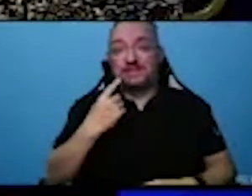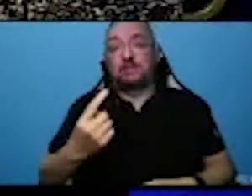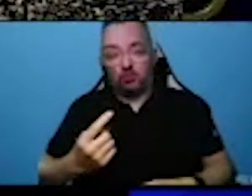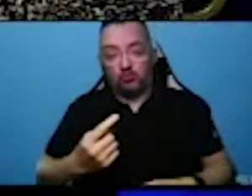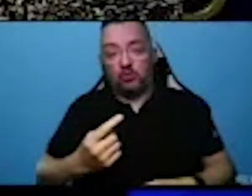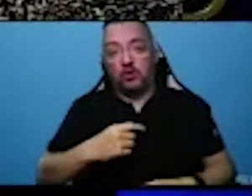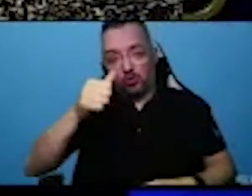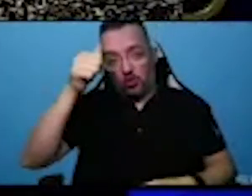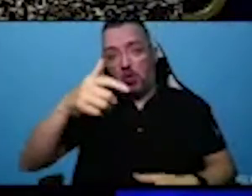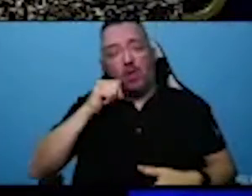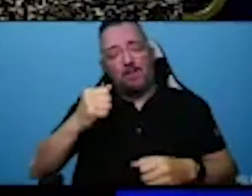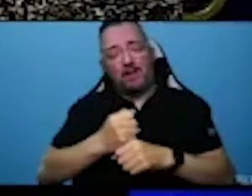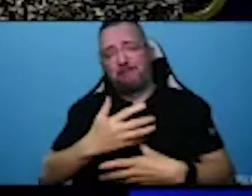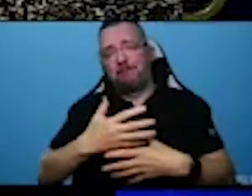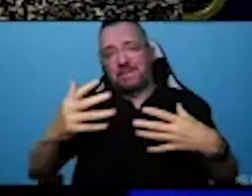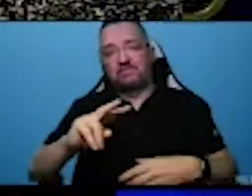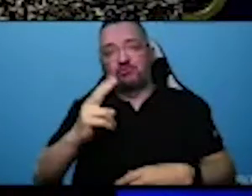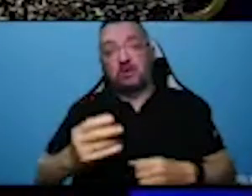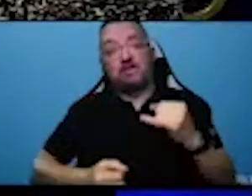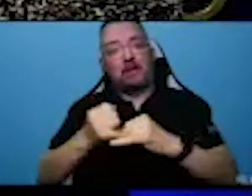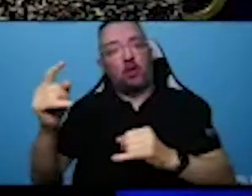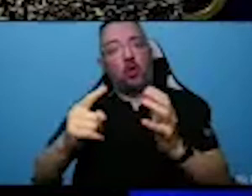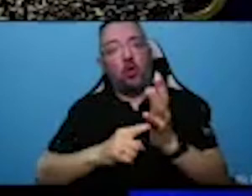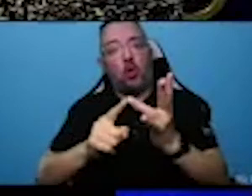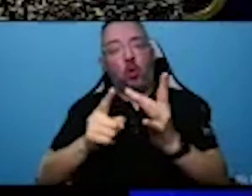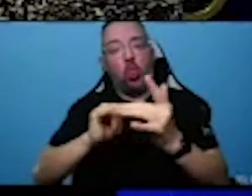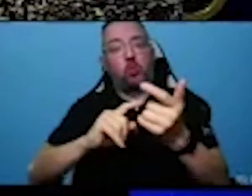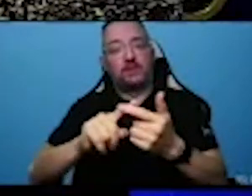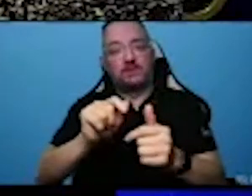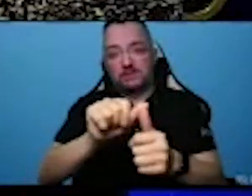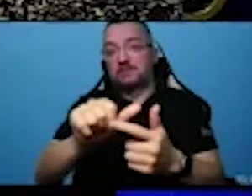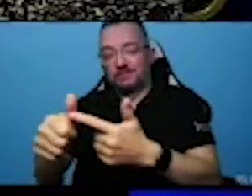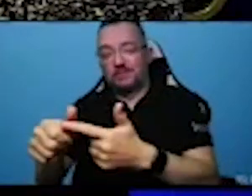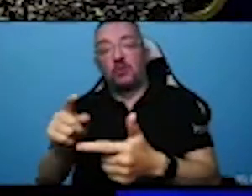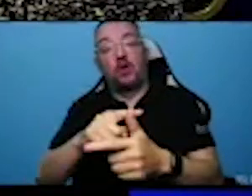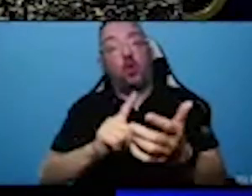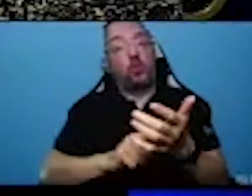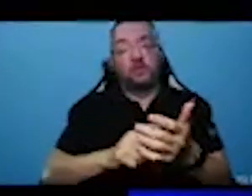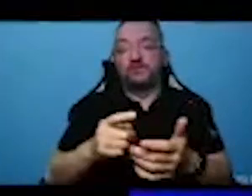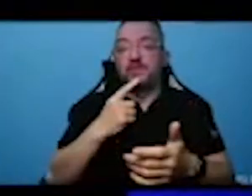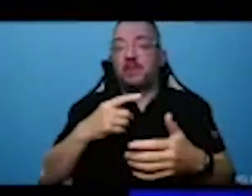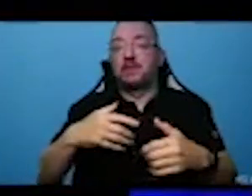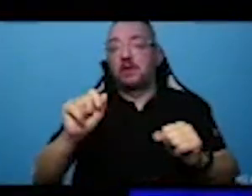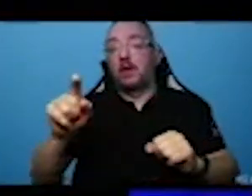And finally Louise and Talat, one after the other again. I would say that policymakers need to start recognising tackling poverty